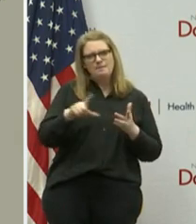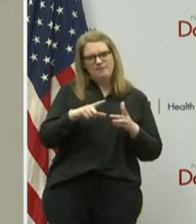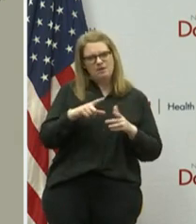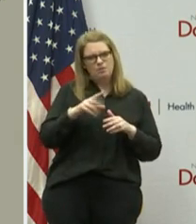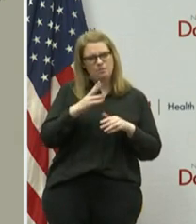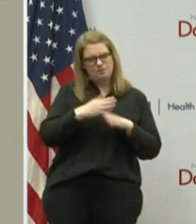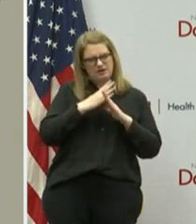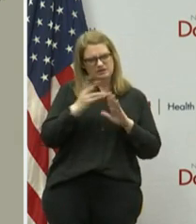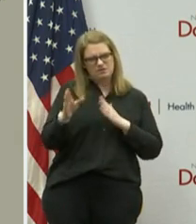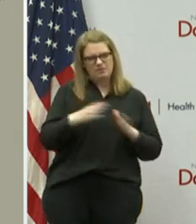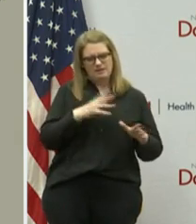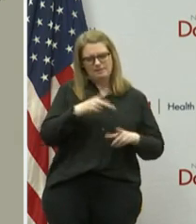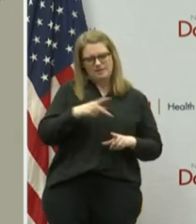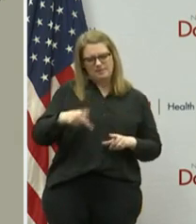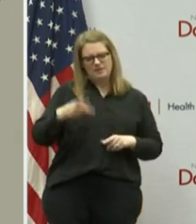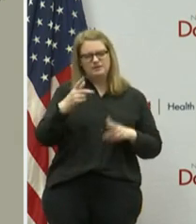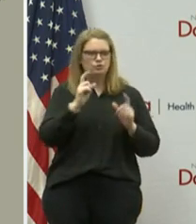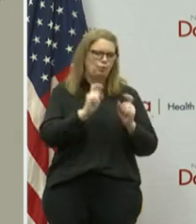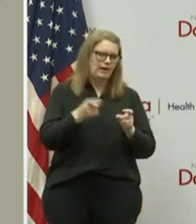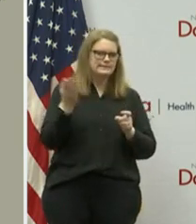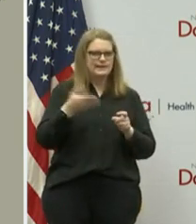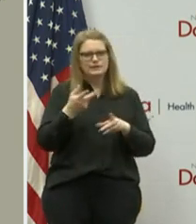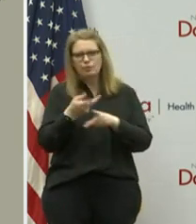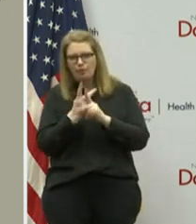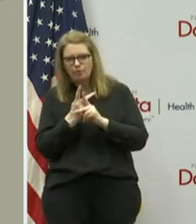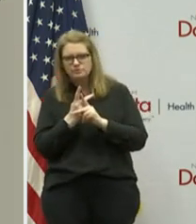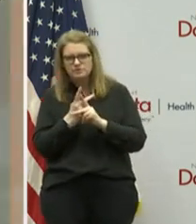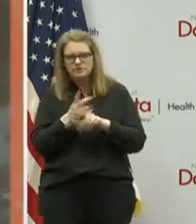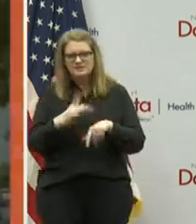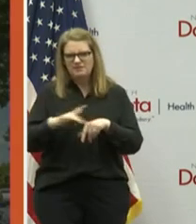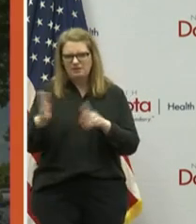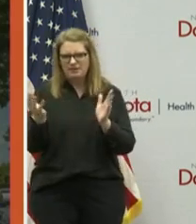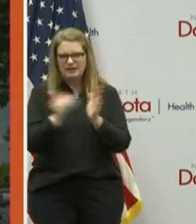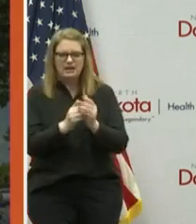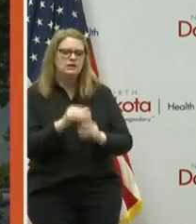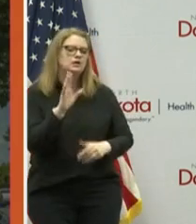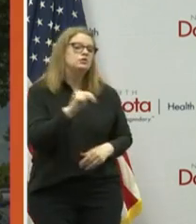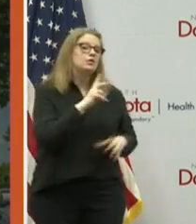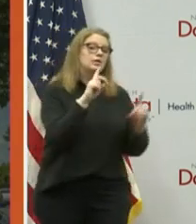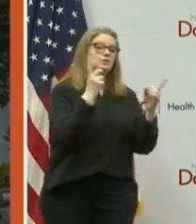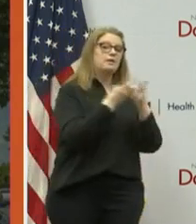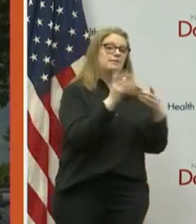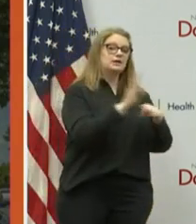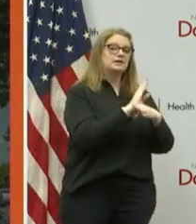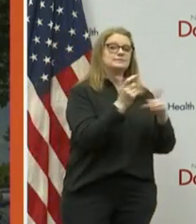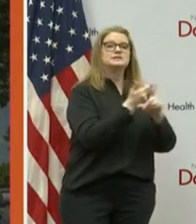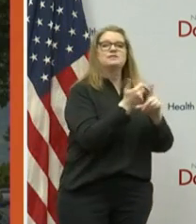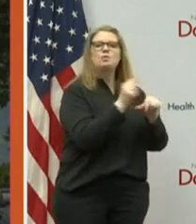THOSE ON FRIDAY. SBA LOANS OPENED UP FOR BUSINESS